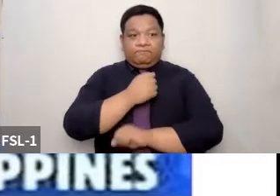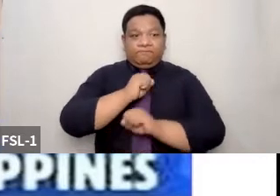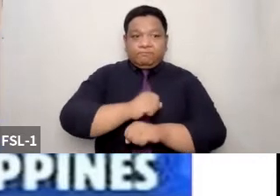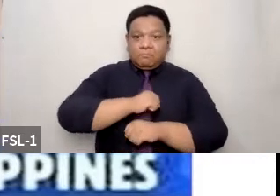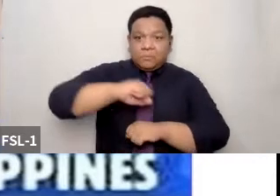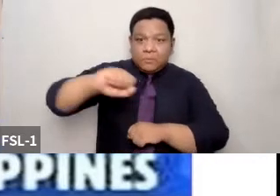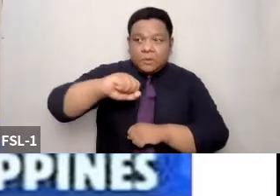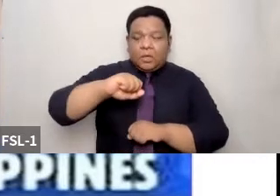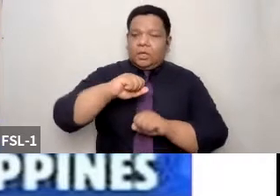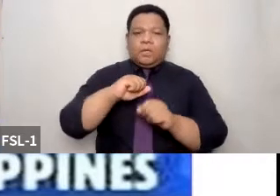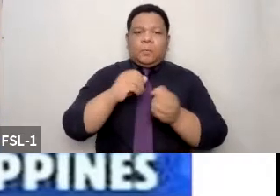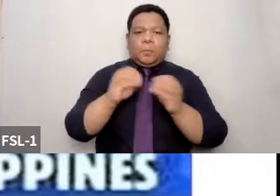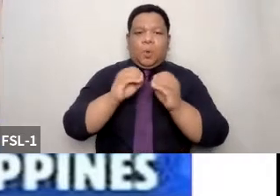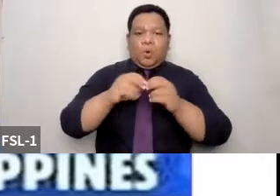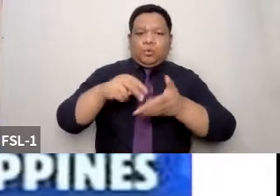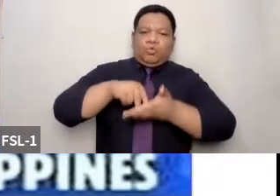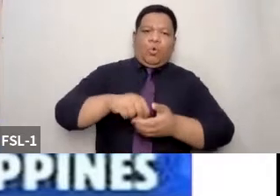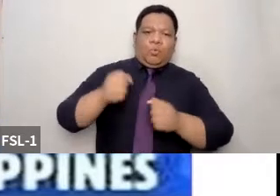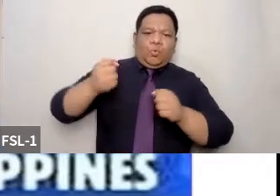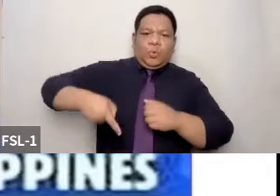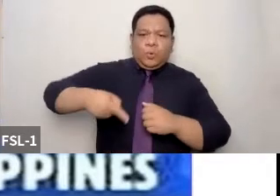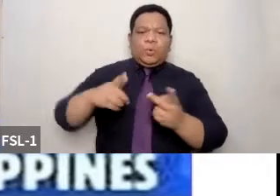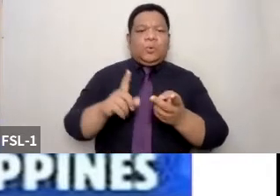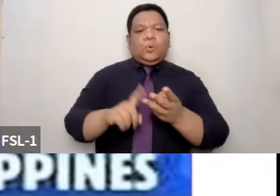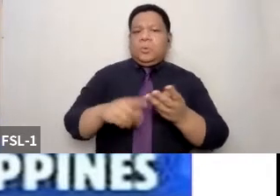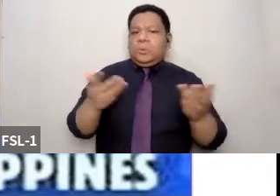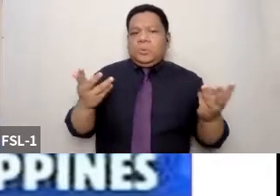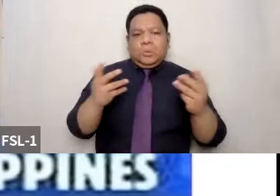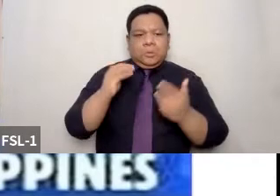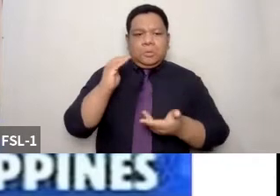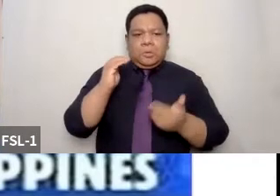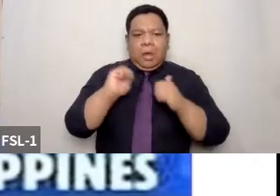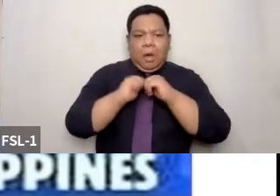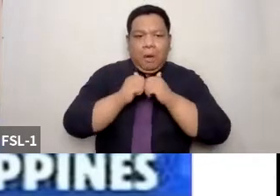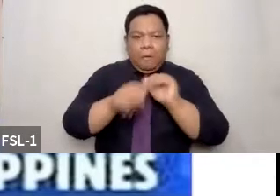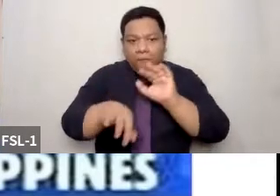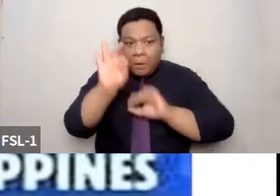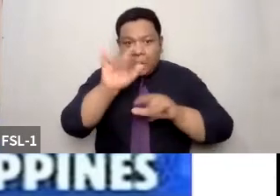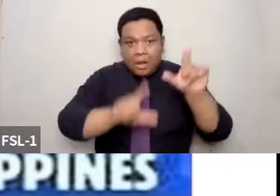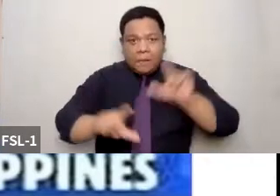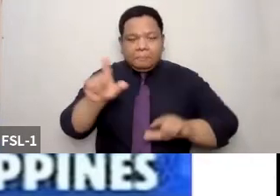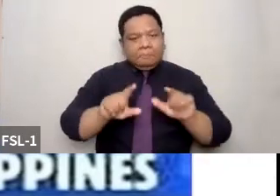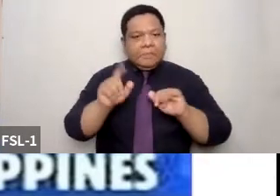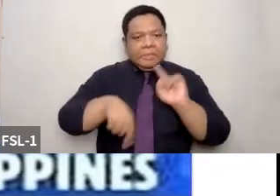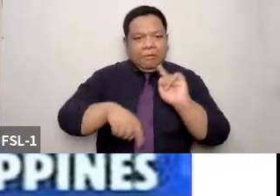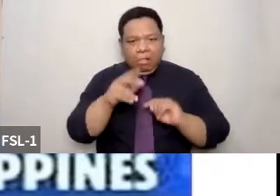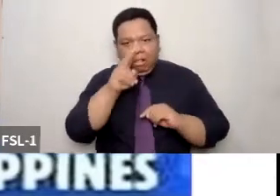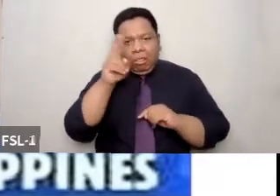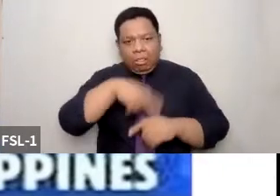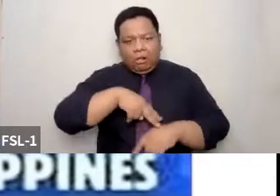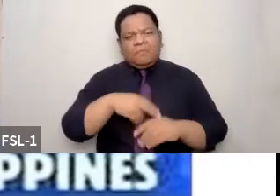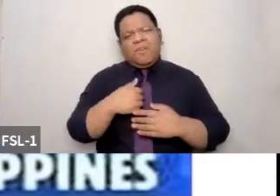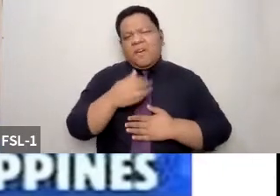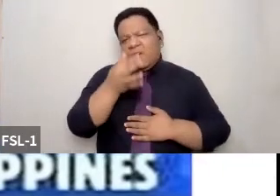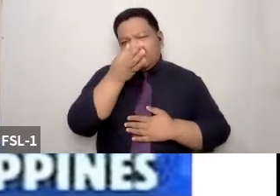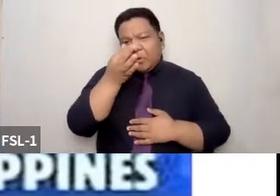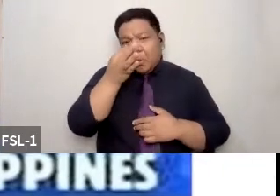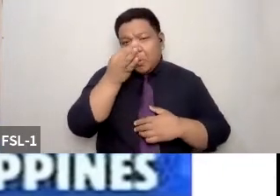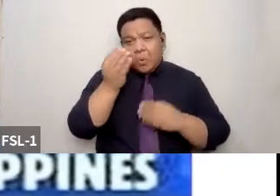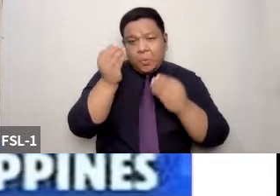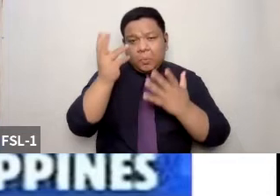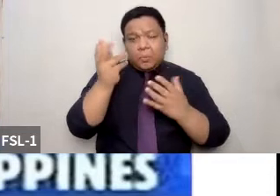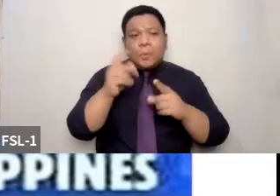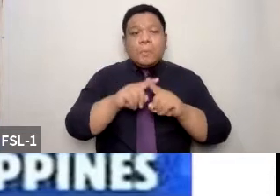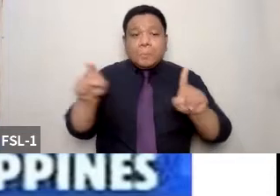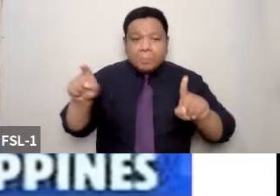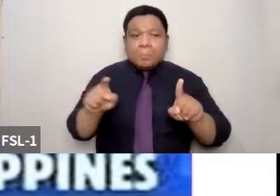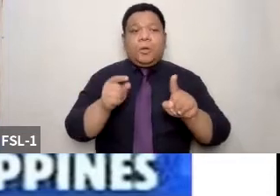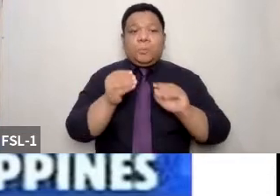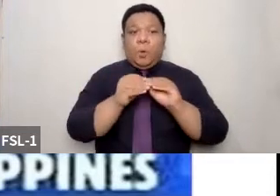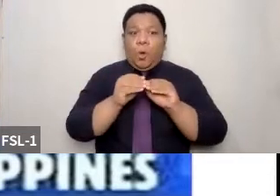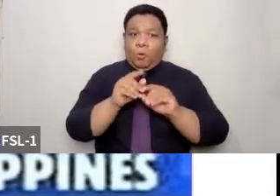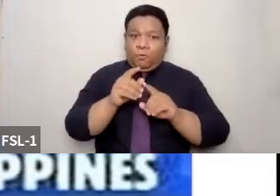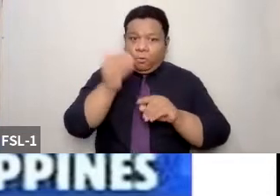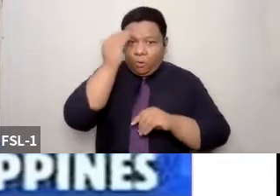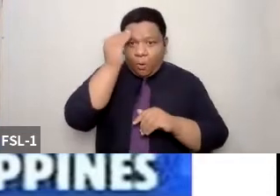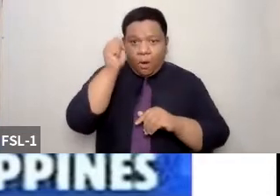So far we only have a few reports on that, what’s really problematic is the increased transmissibility and reduced vaccine efficacy.